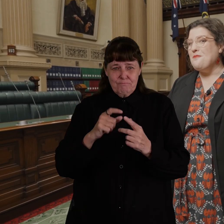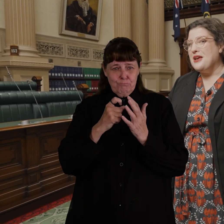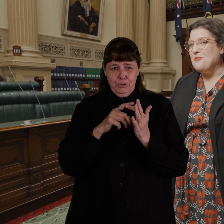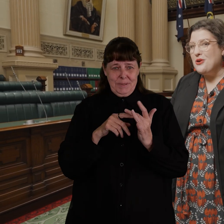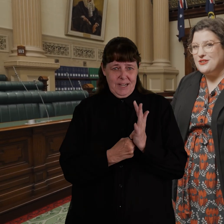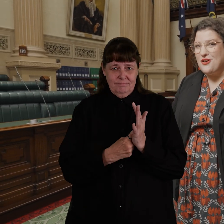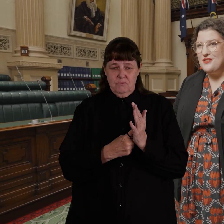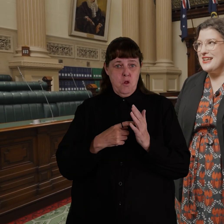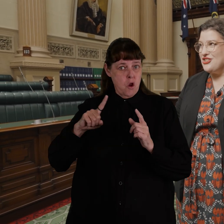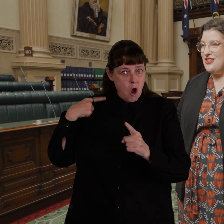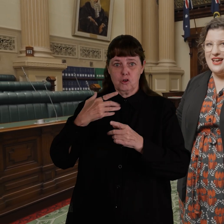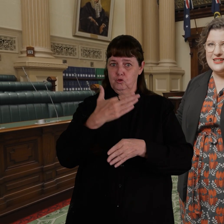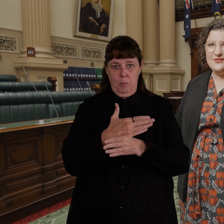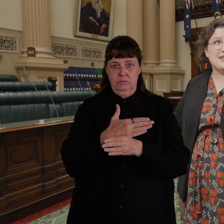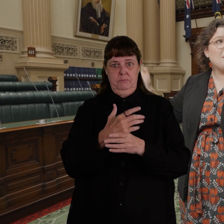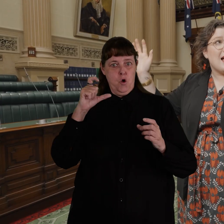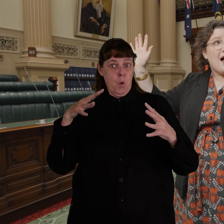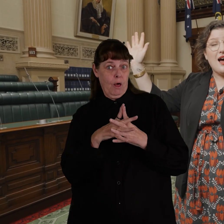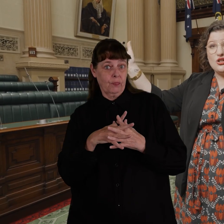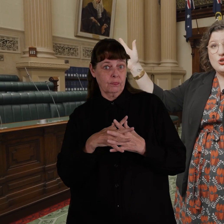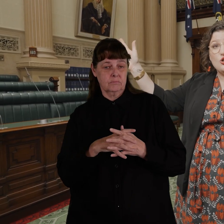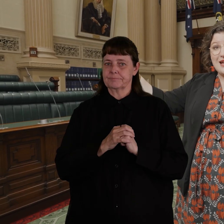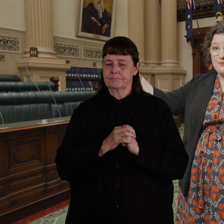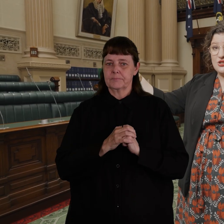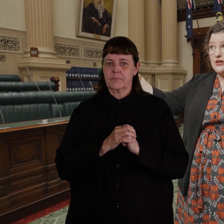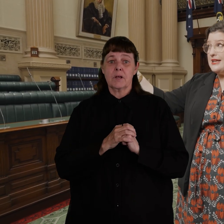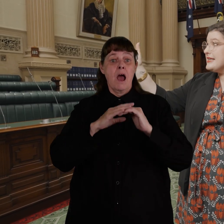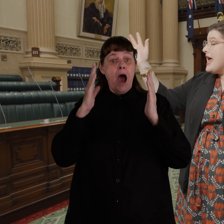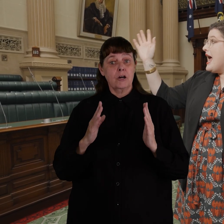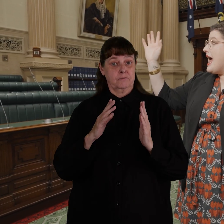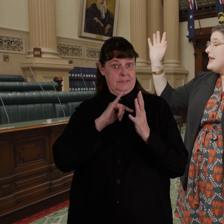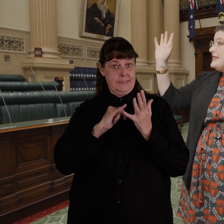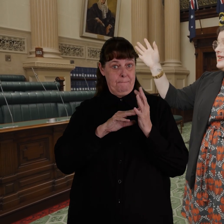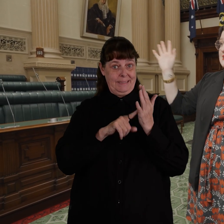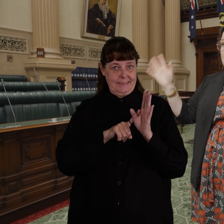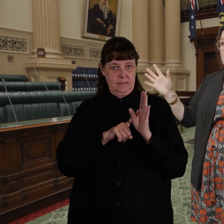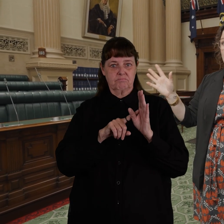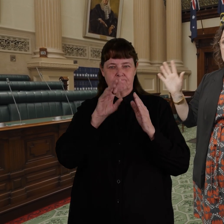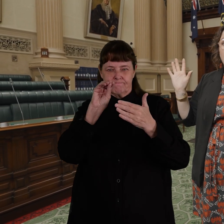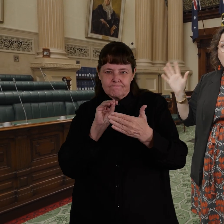up being a point of conversation in the House of Assembly are the tapestries. These tapestries are